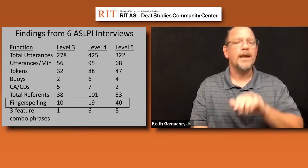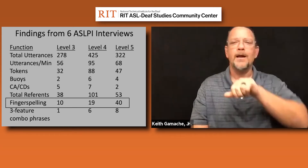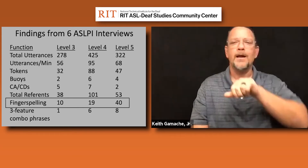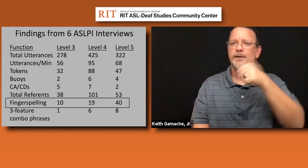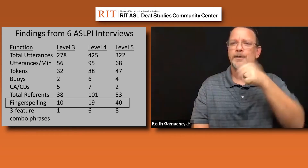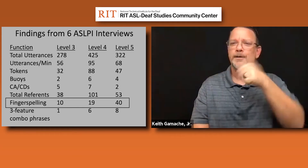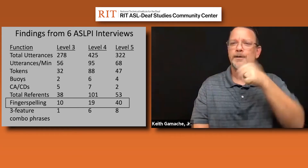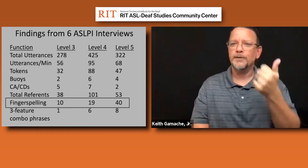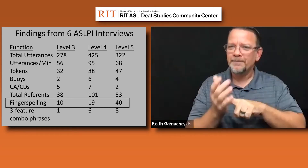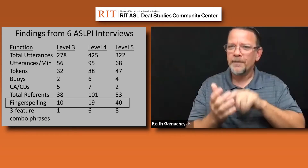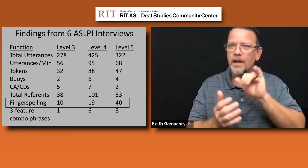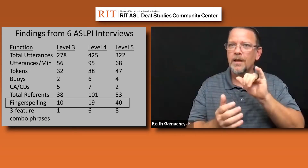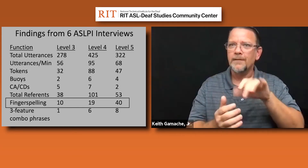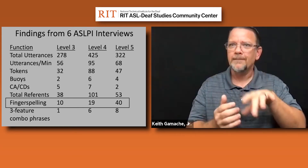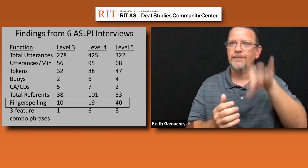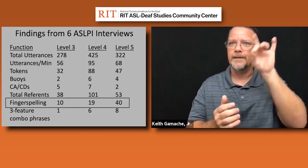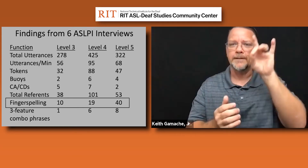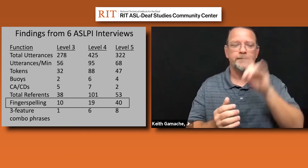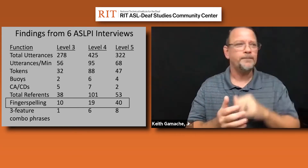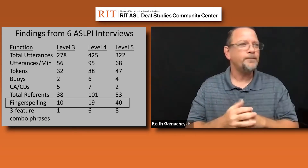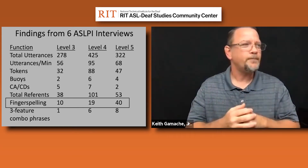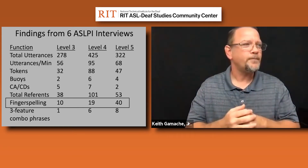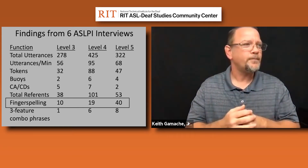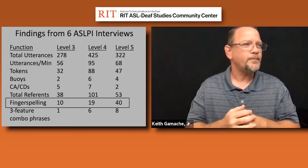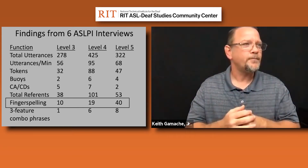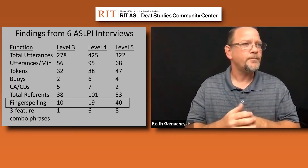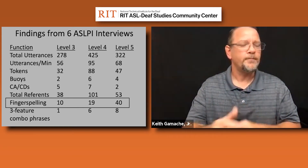Another distinction that's really worth noting...